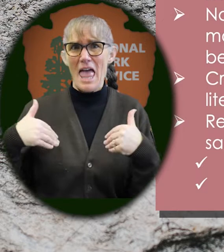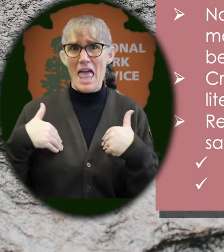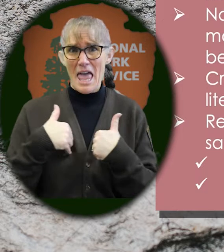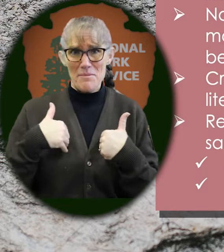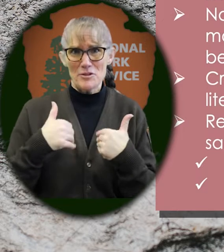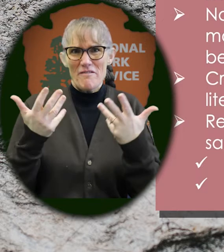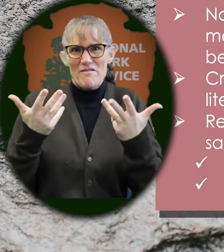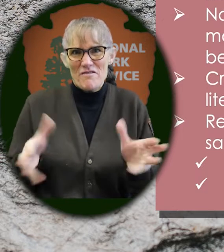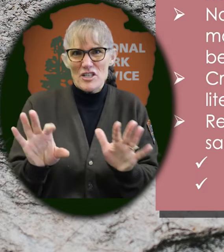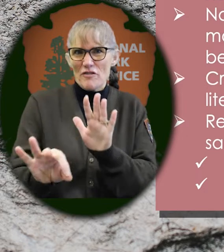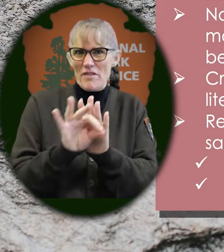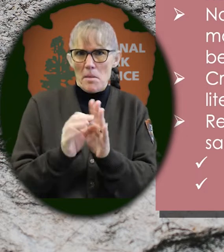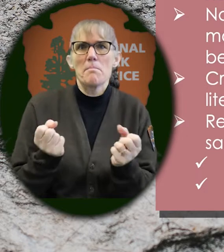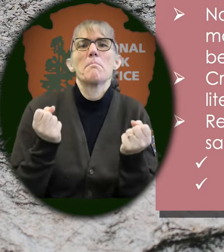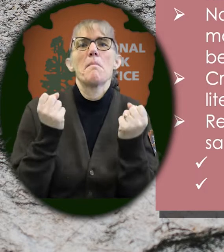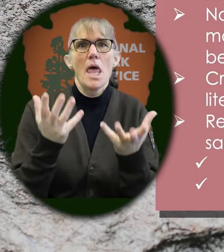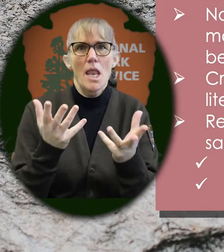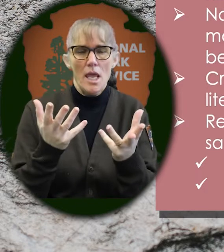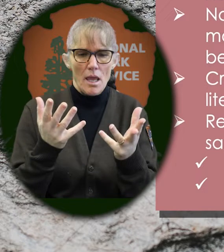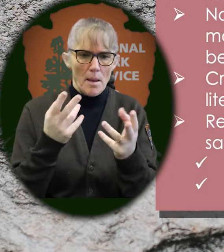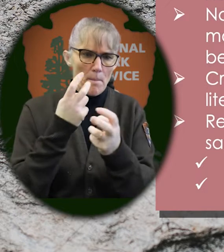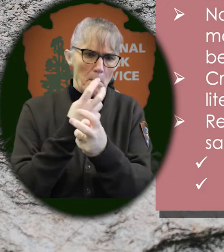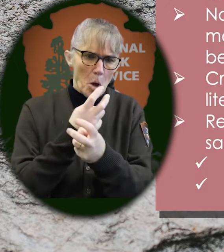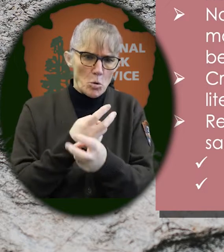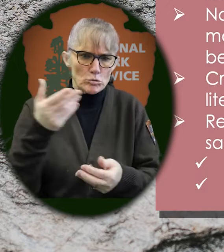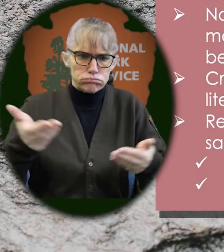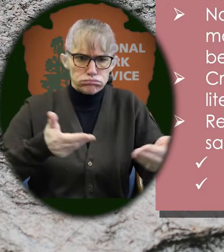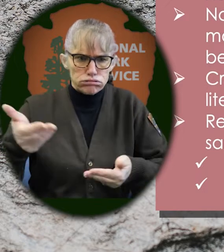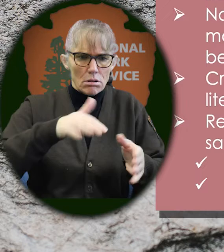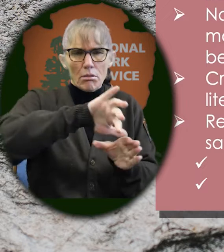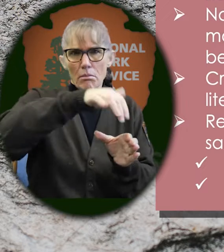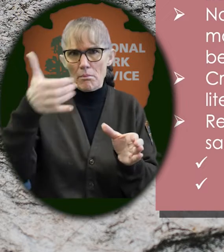looking at species that have has a good amount a good sample size to look at.